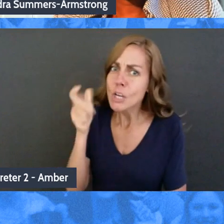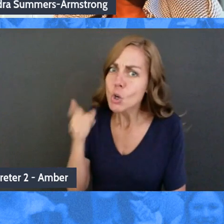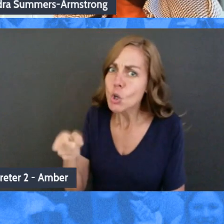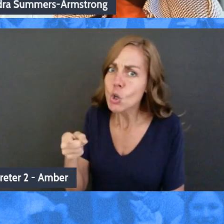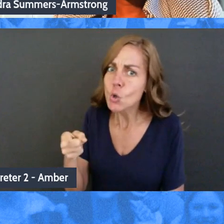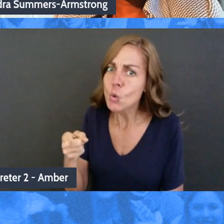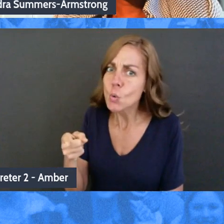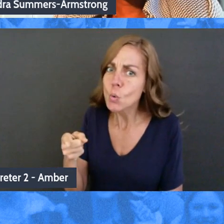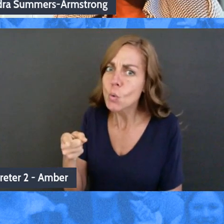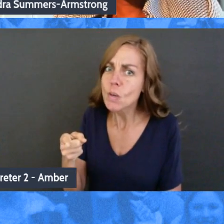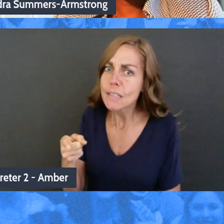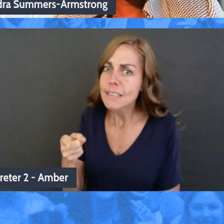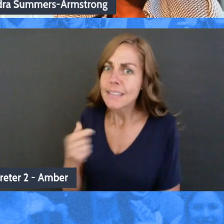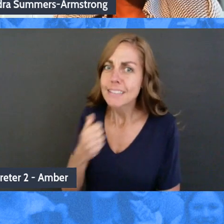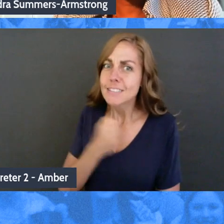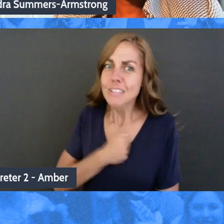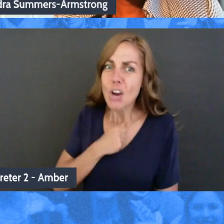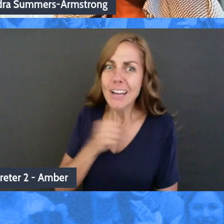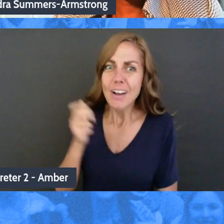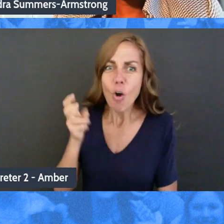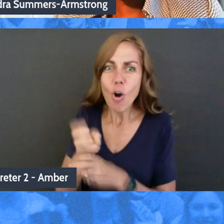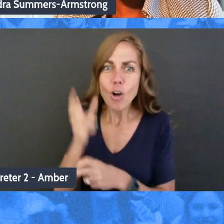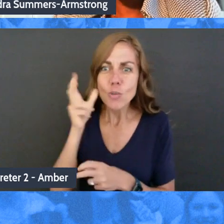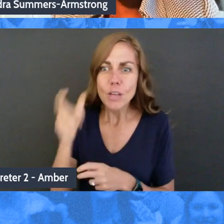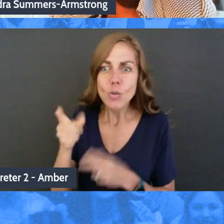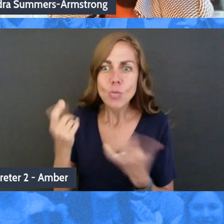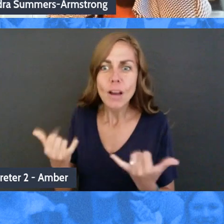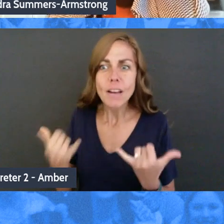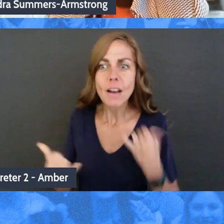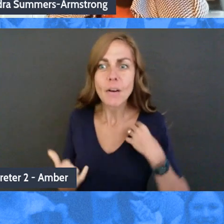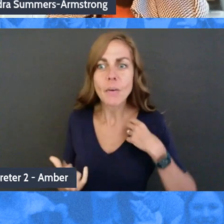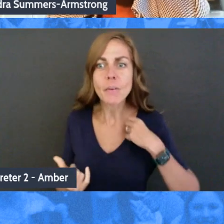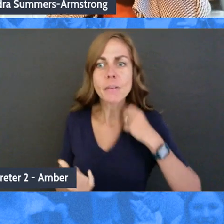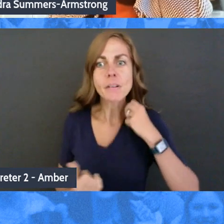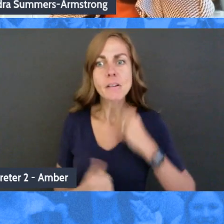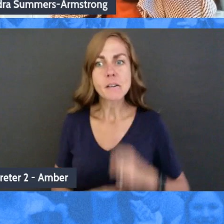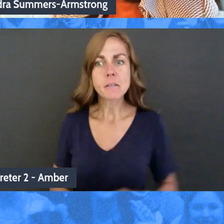Sorry, it's a little bit hard to hear you right now.